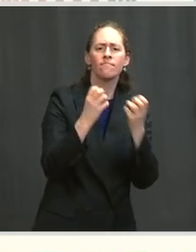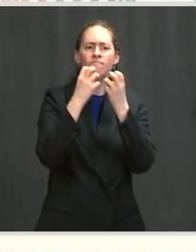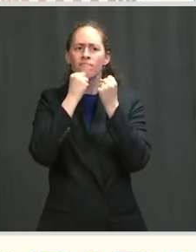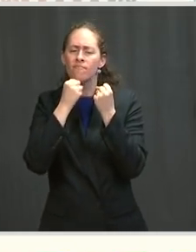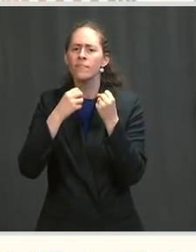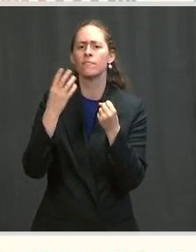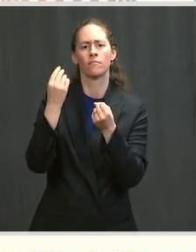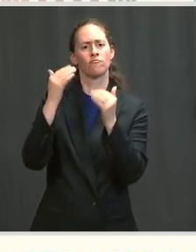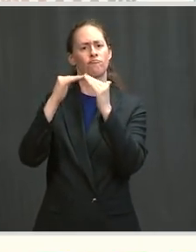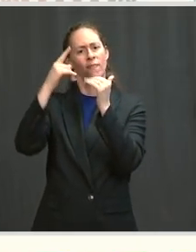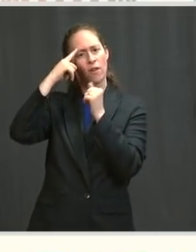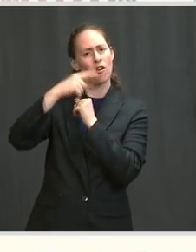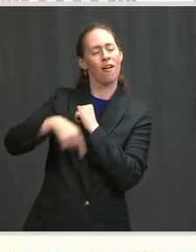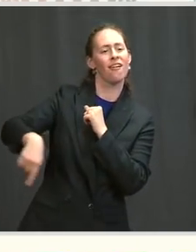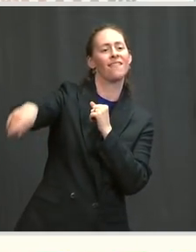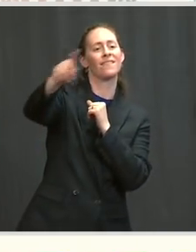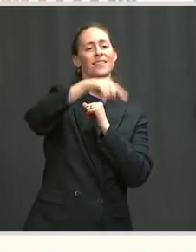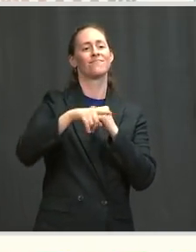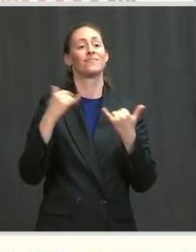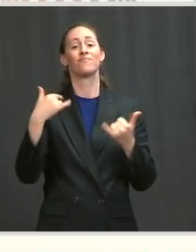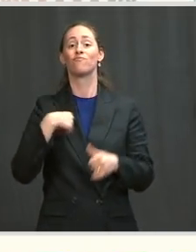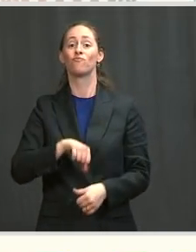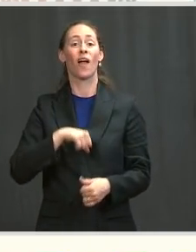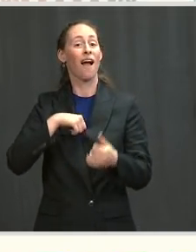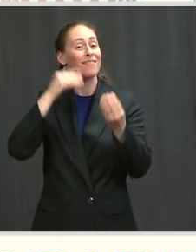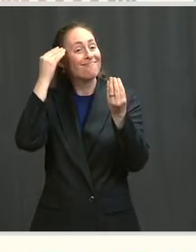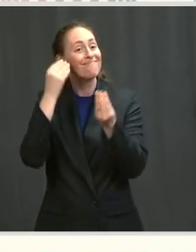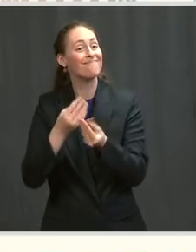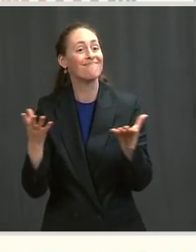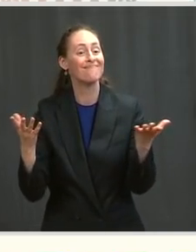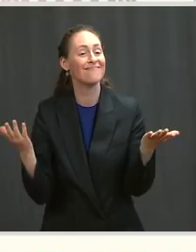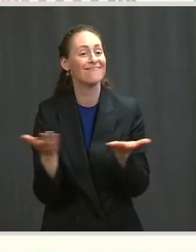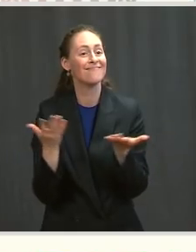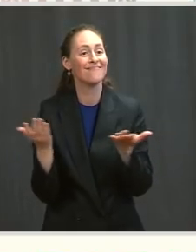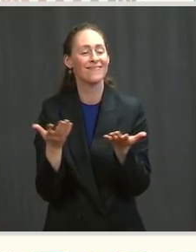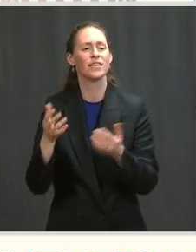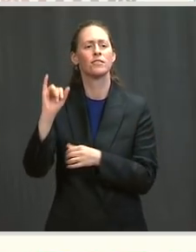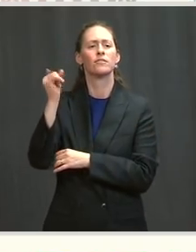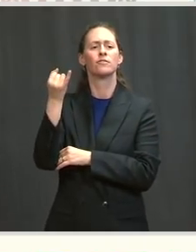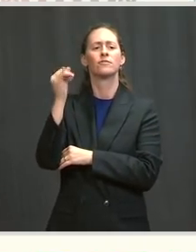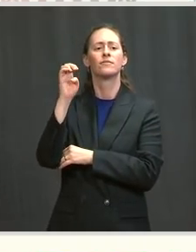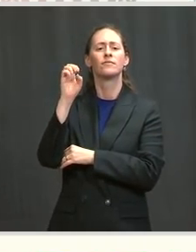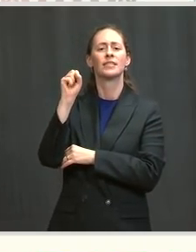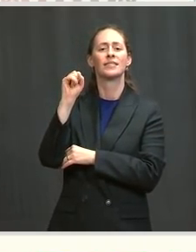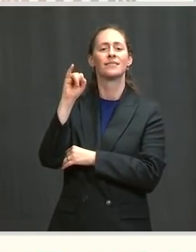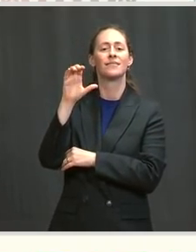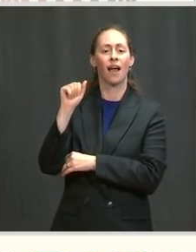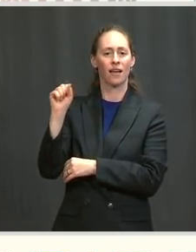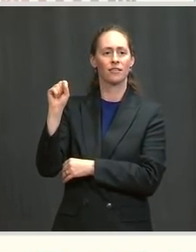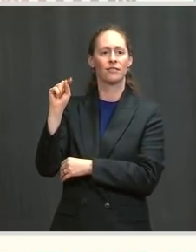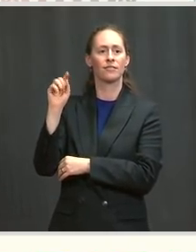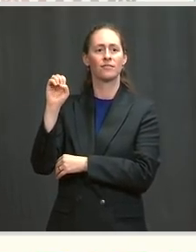And today, I'm proud to announce that Jessica Stern, who many of you know as an LGBT special --